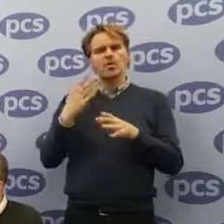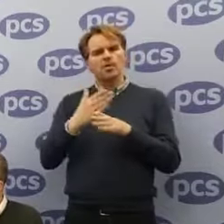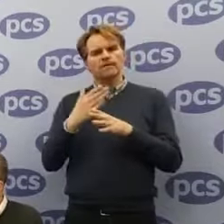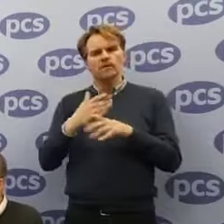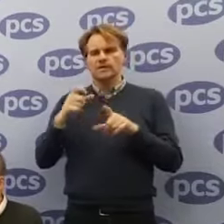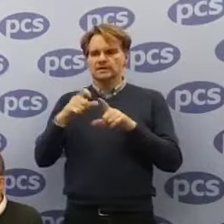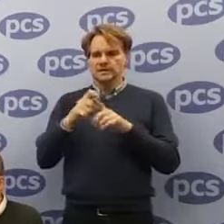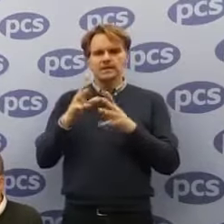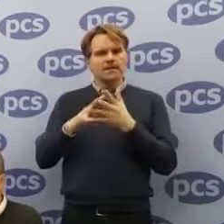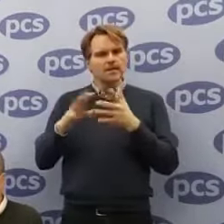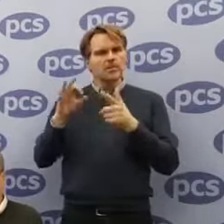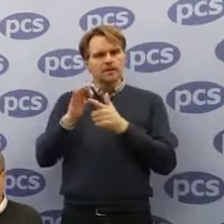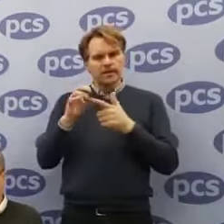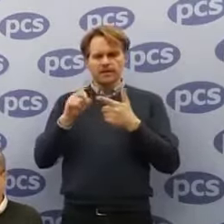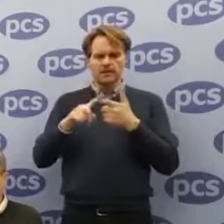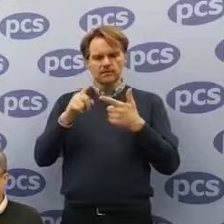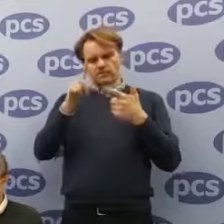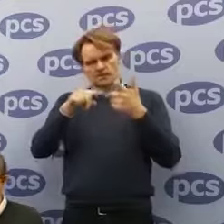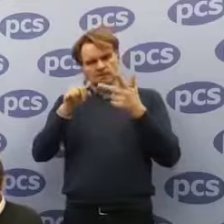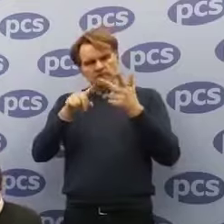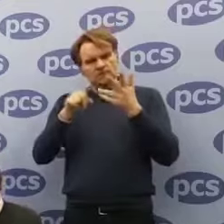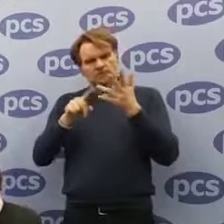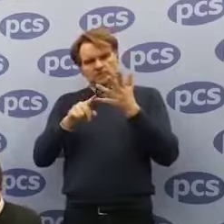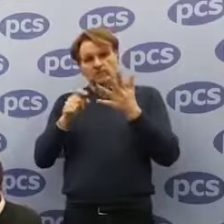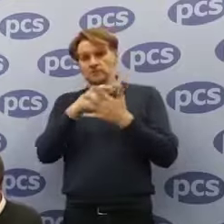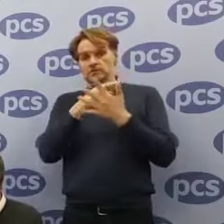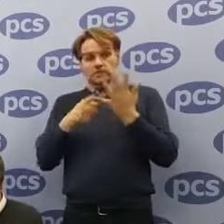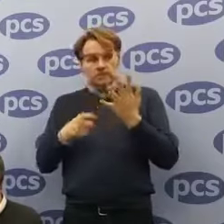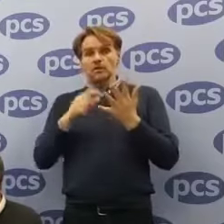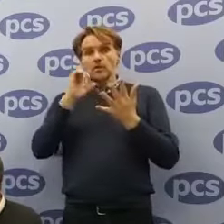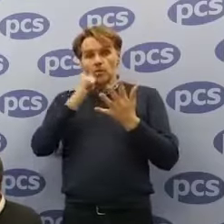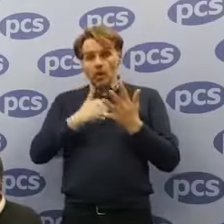really matter, actually are prepared to take action on behalf of everybody else